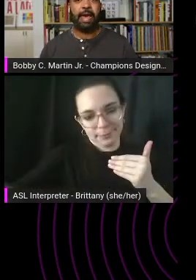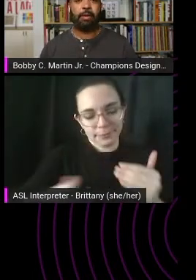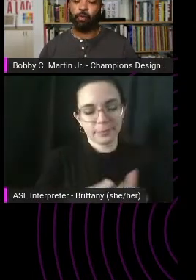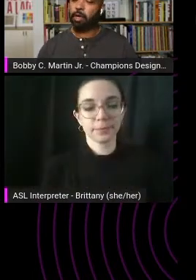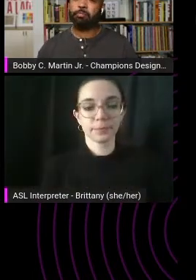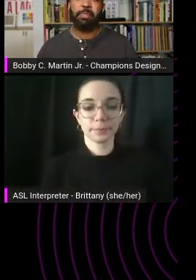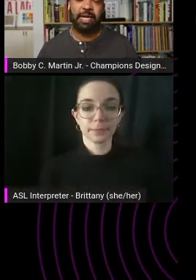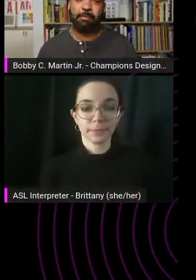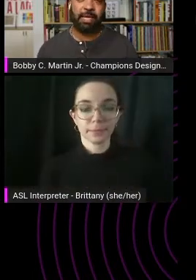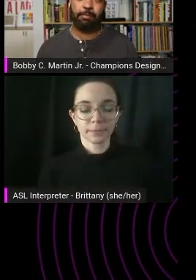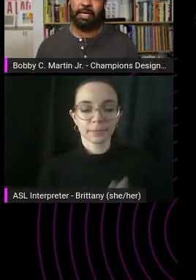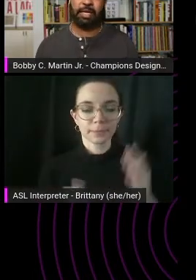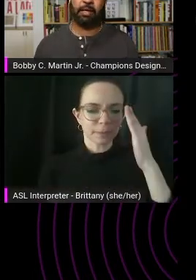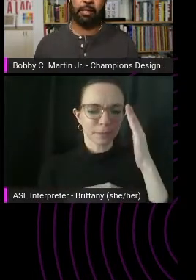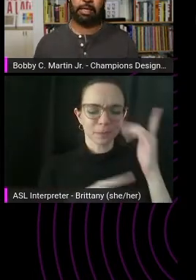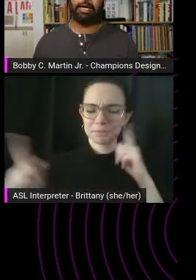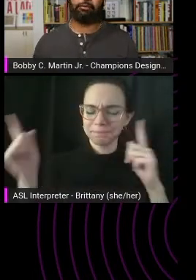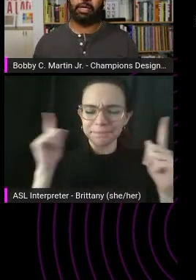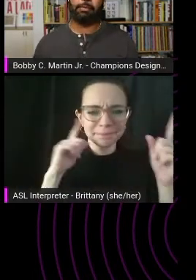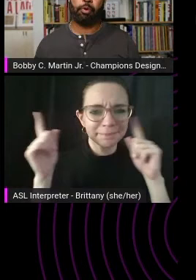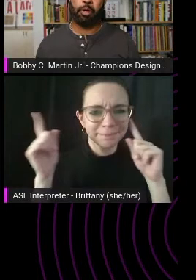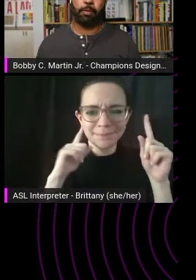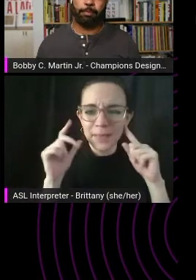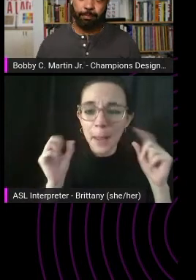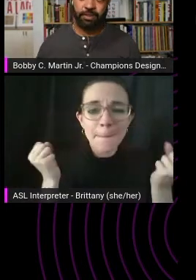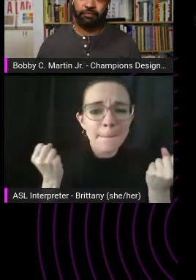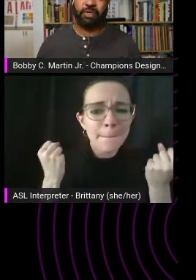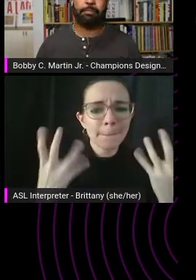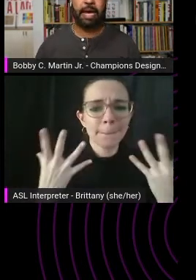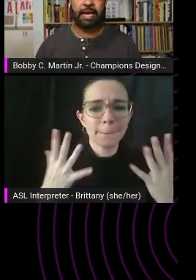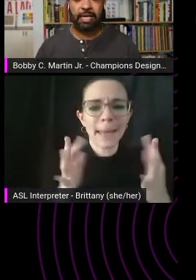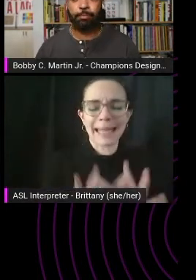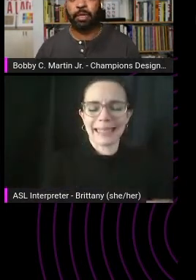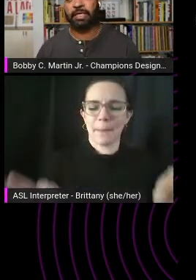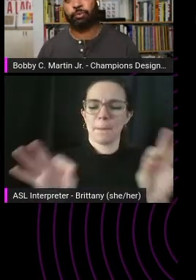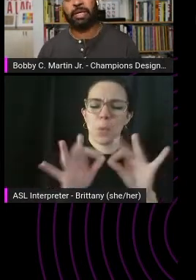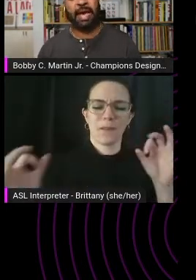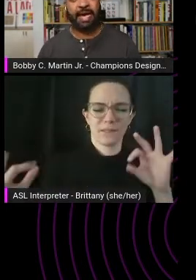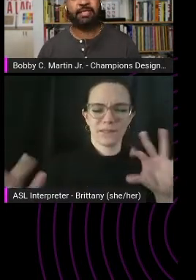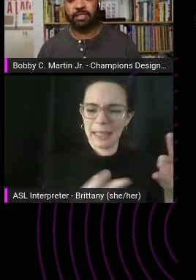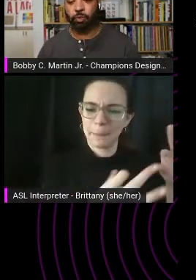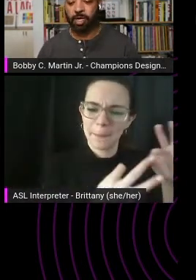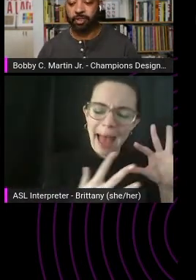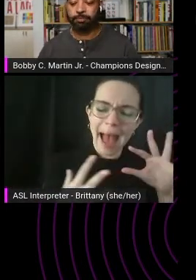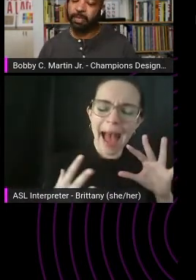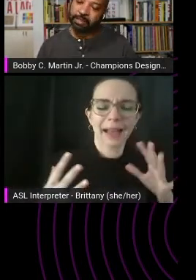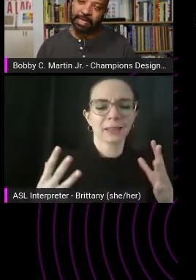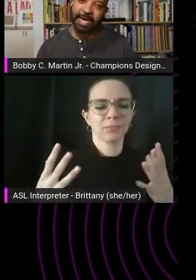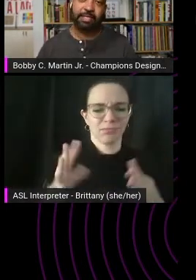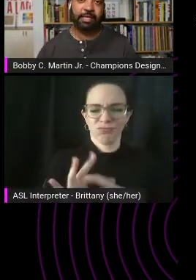And we heard many, many, many really important bits of feedback and input as we asked these questions. But, and the last thing